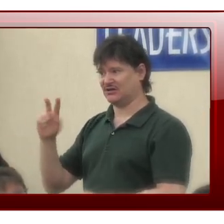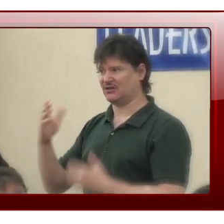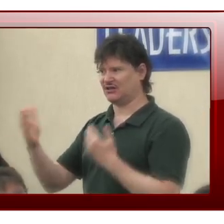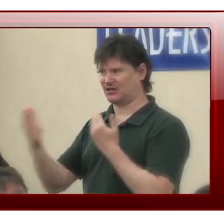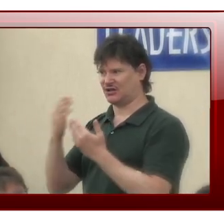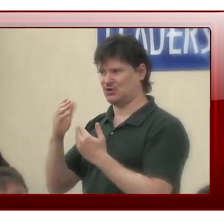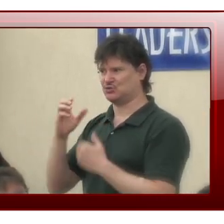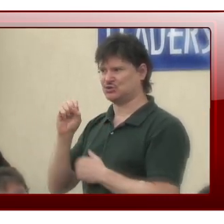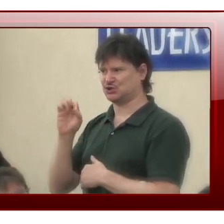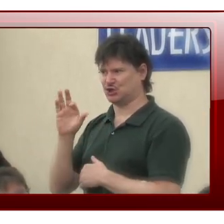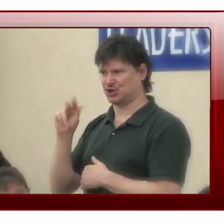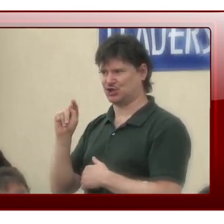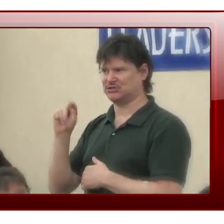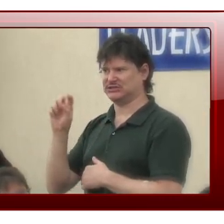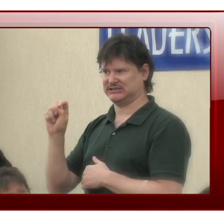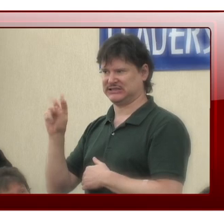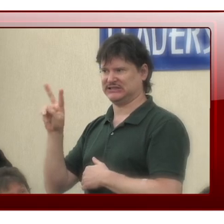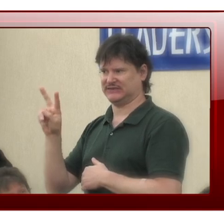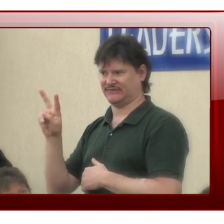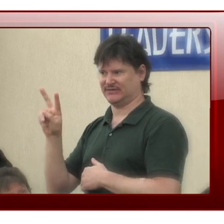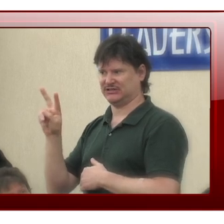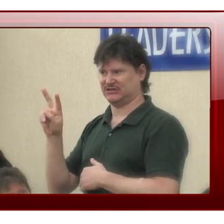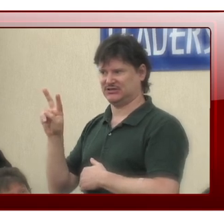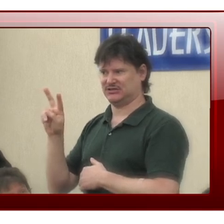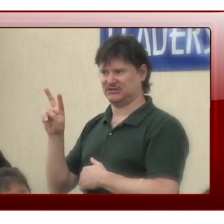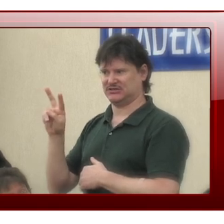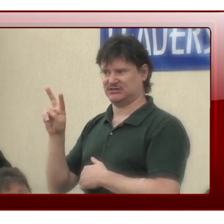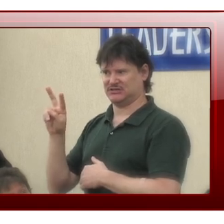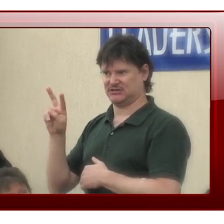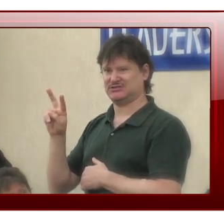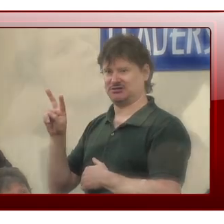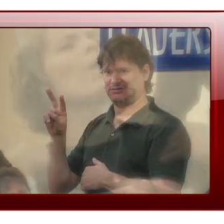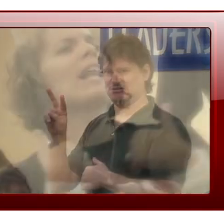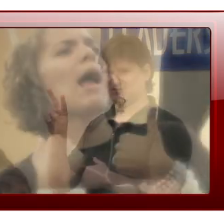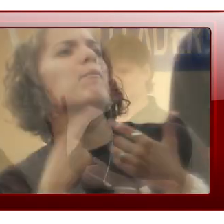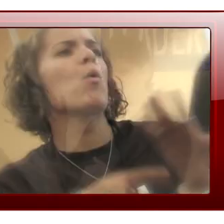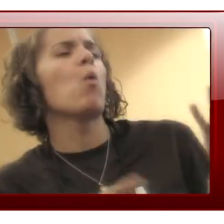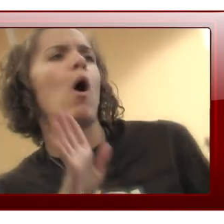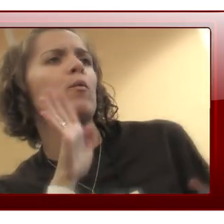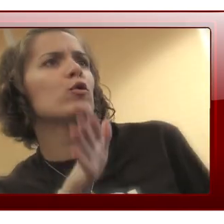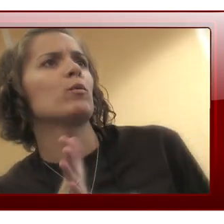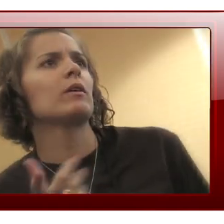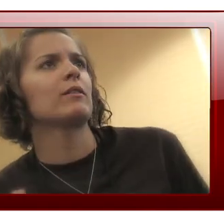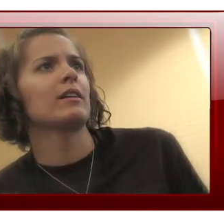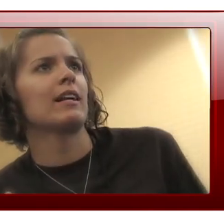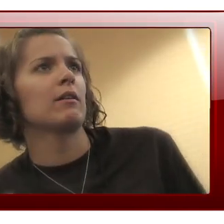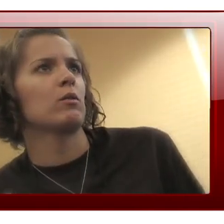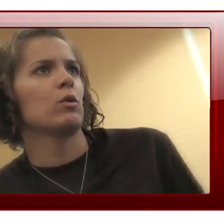Large crowded rooms and hallways can be difficult for people who are hard of hearing.